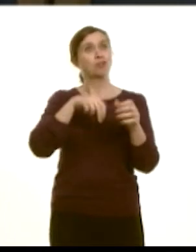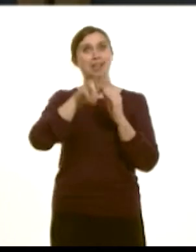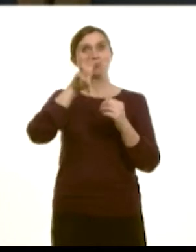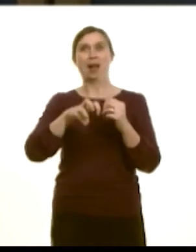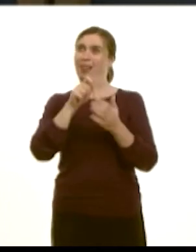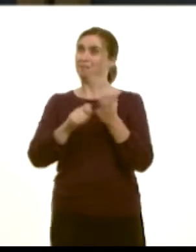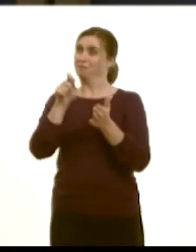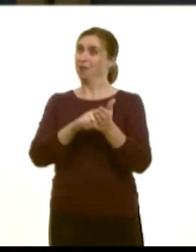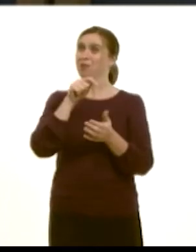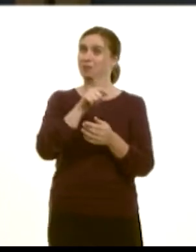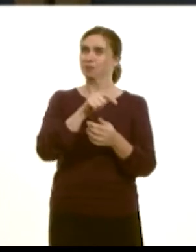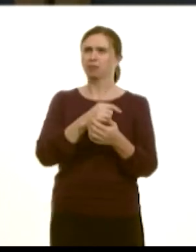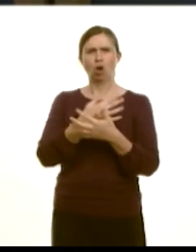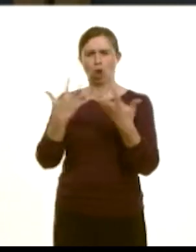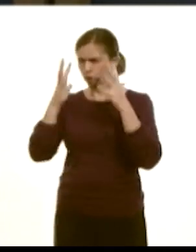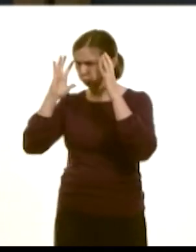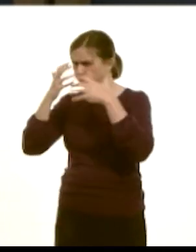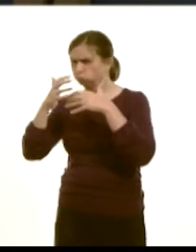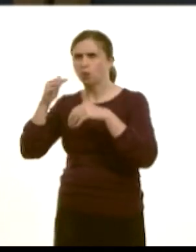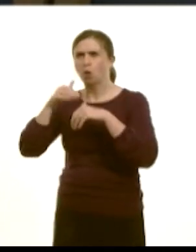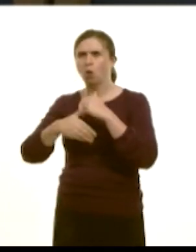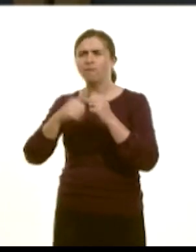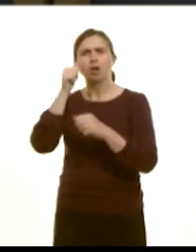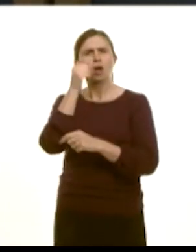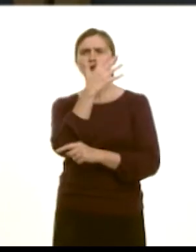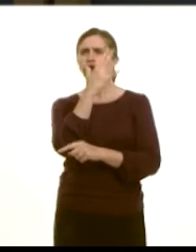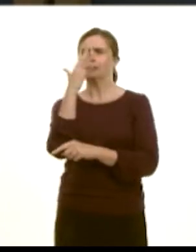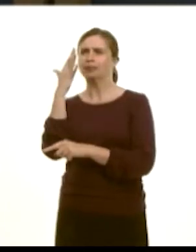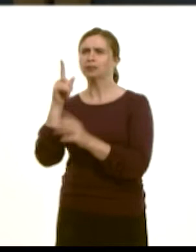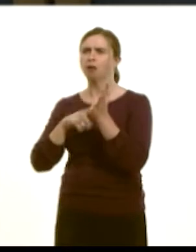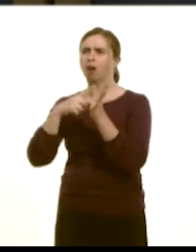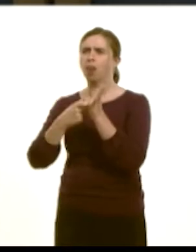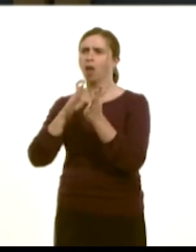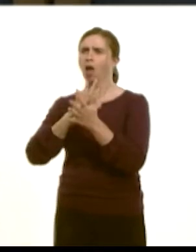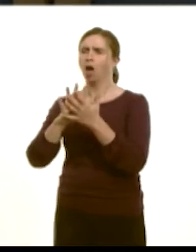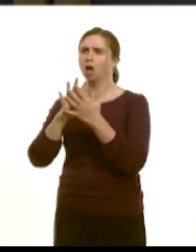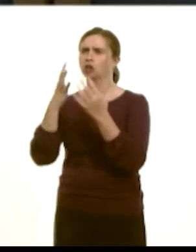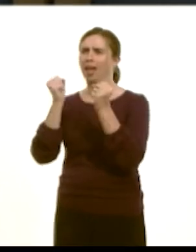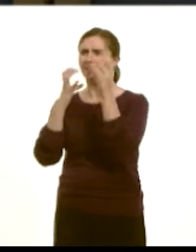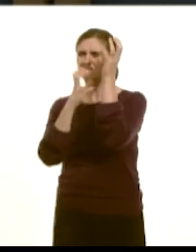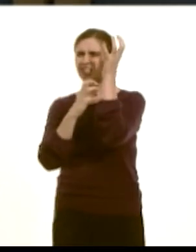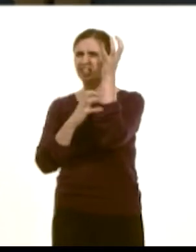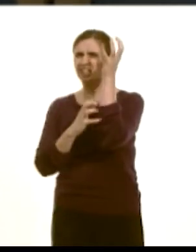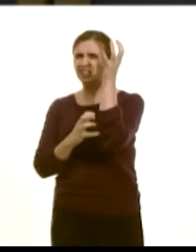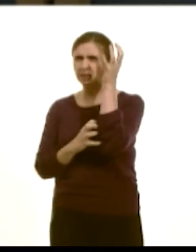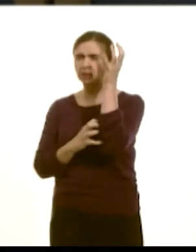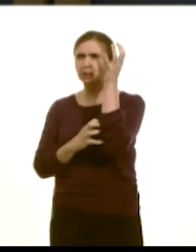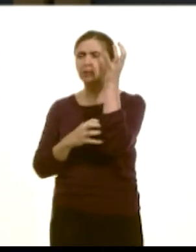Many constituents raised concerns that the felling of the diseased larch trees could have an effect on the attendance at the resort.